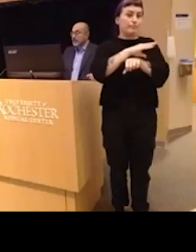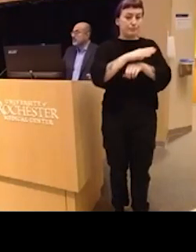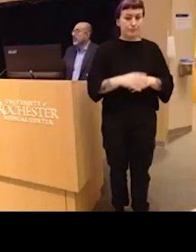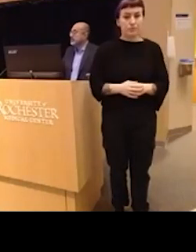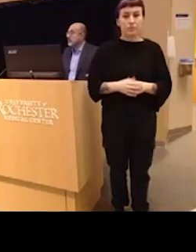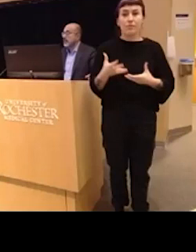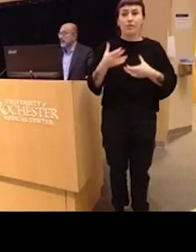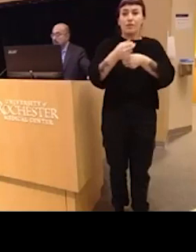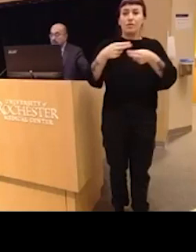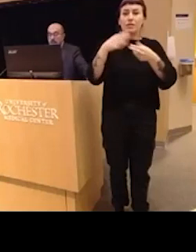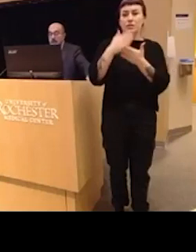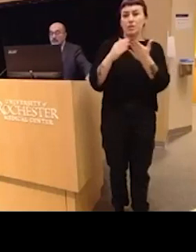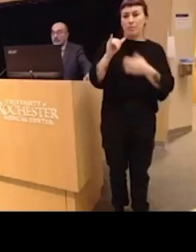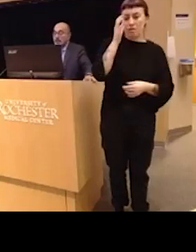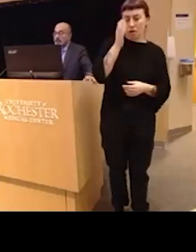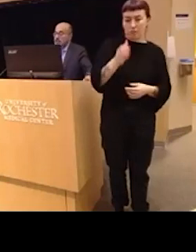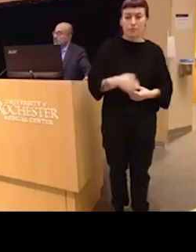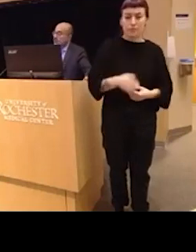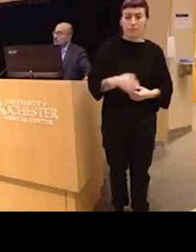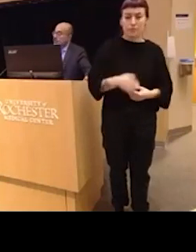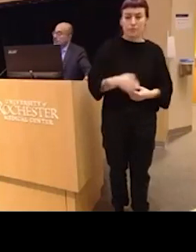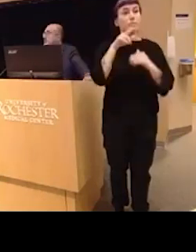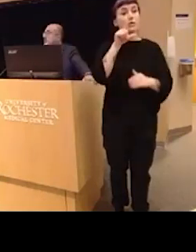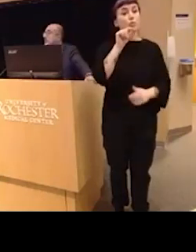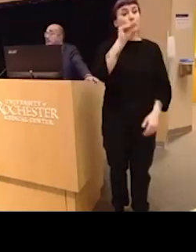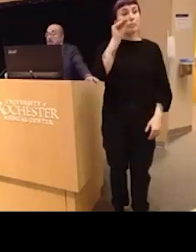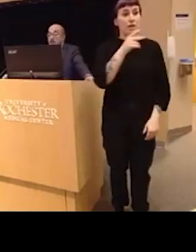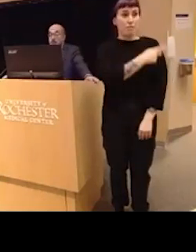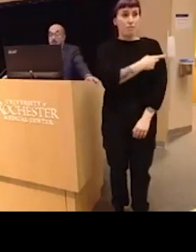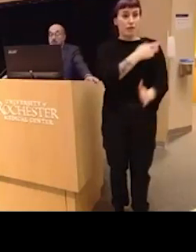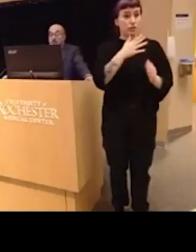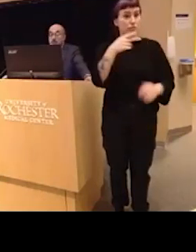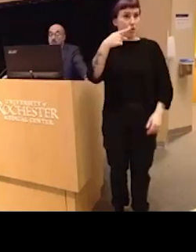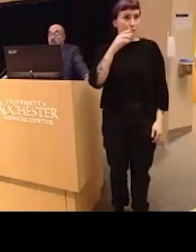summary slide of some of that um at least 20% of patients in Primary Care uh who have chronic